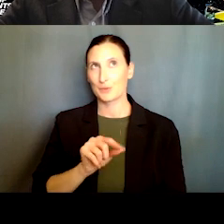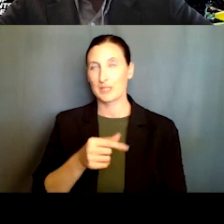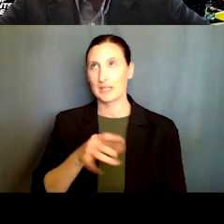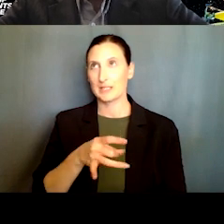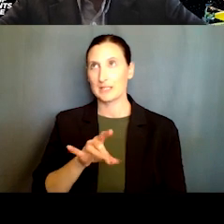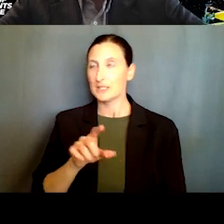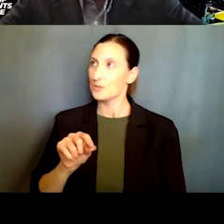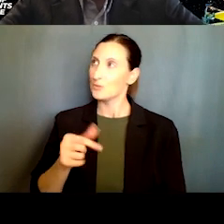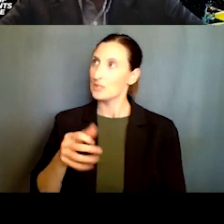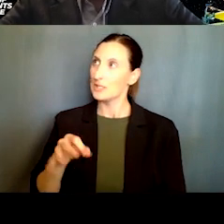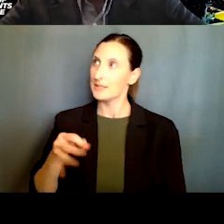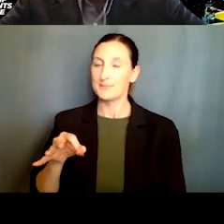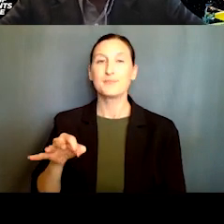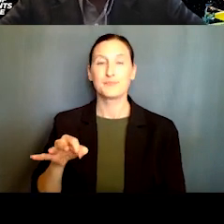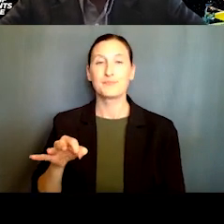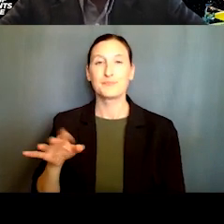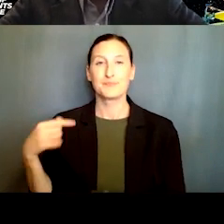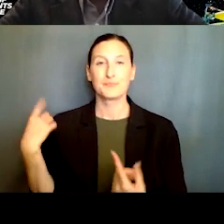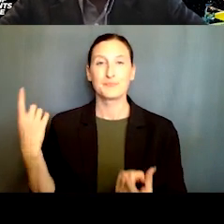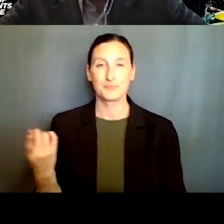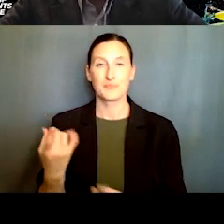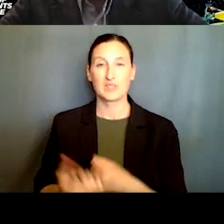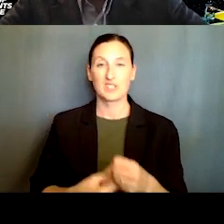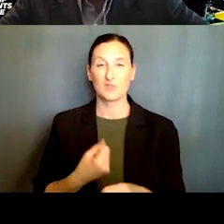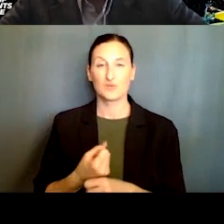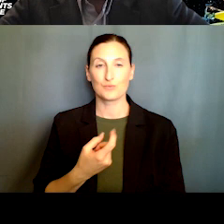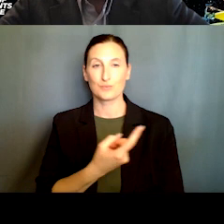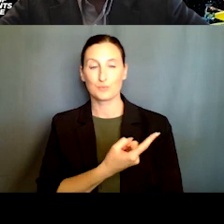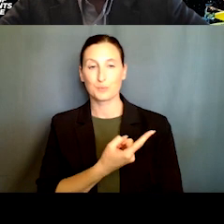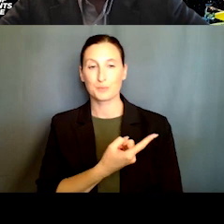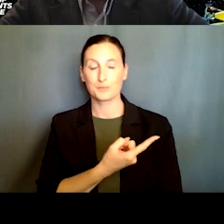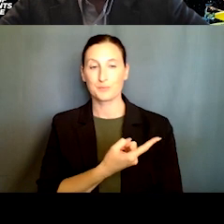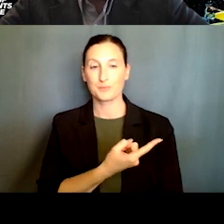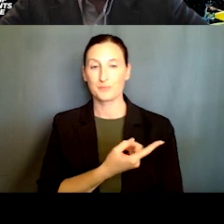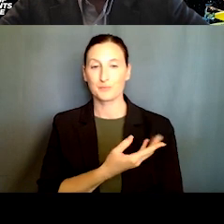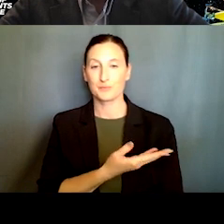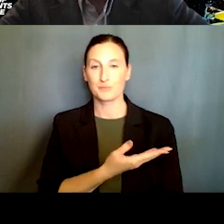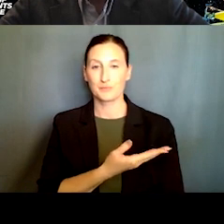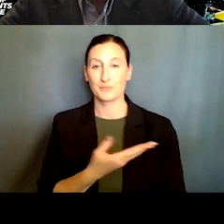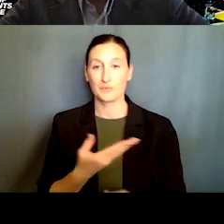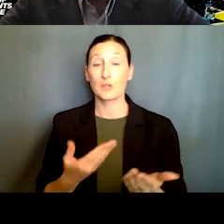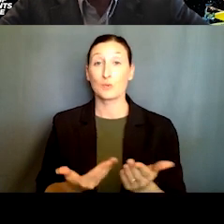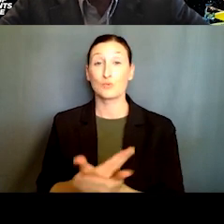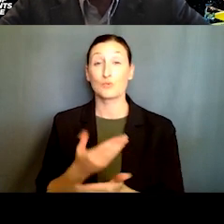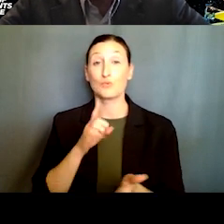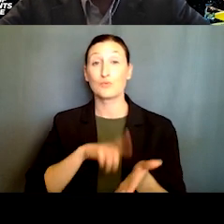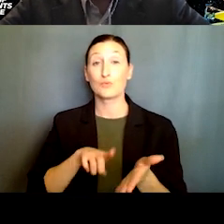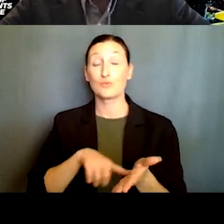2019 relative last few years they have this new investigator workshops.